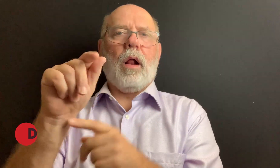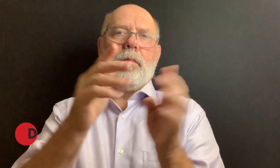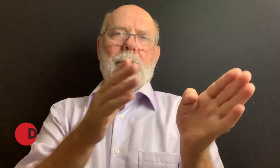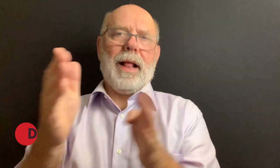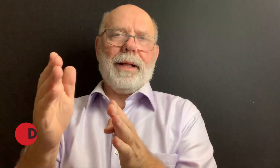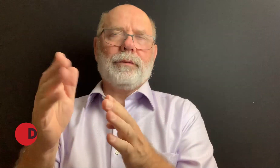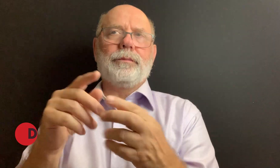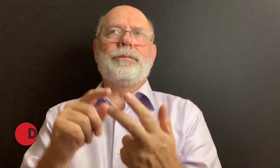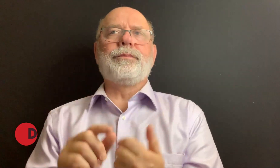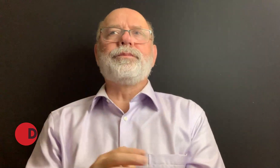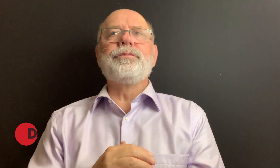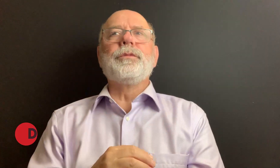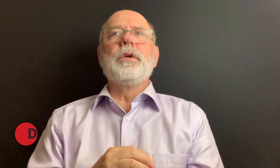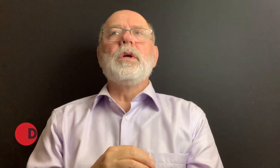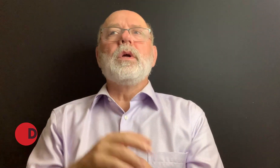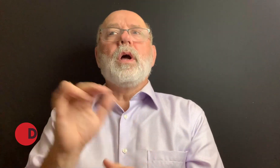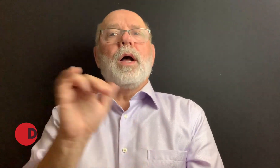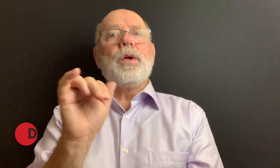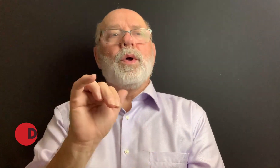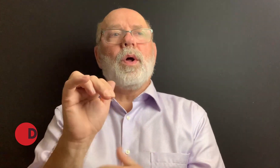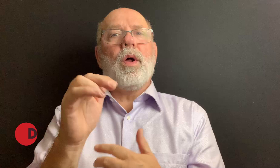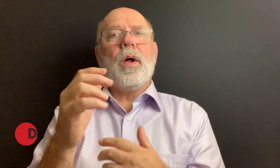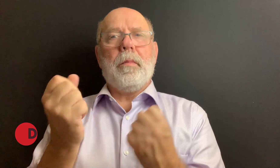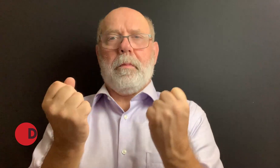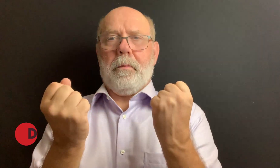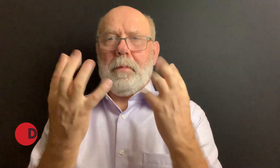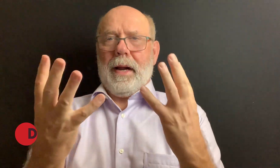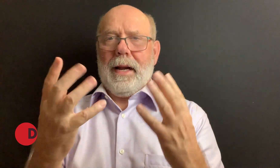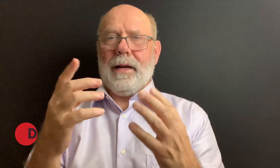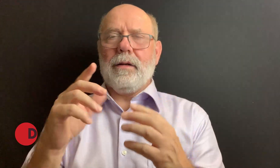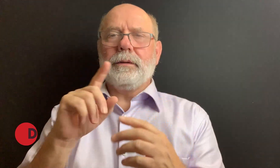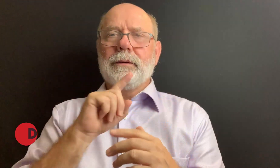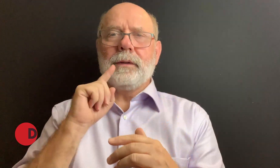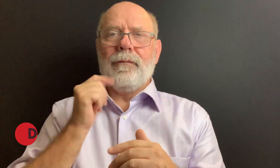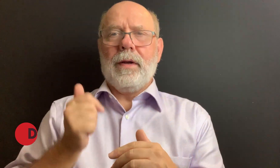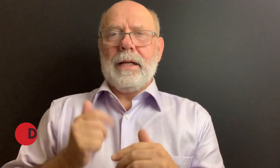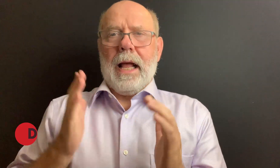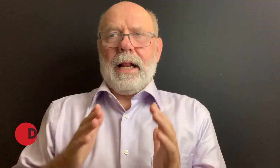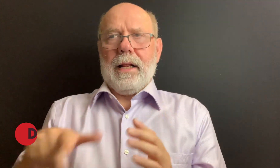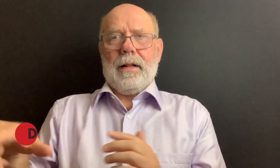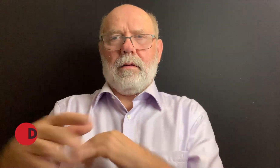cheaper, affordable Date plans for Deaf people. Many Deaf Canadians are in